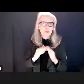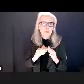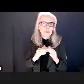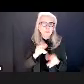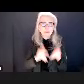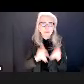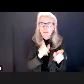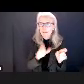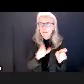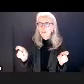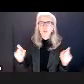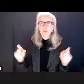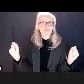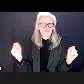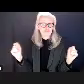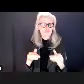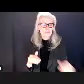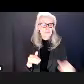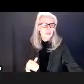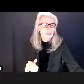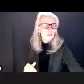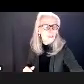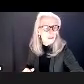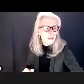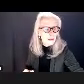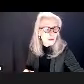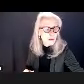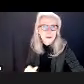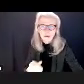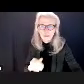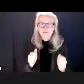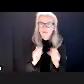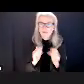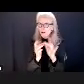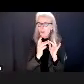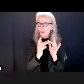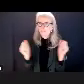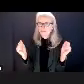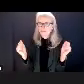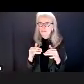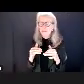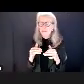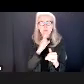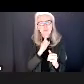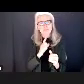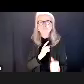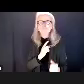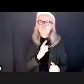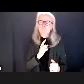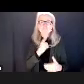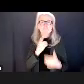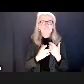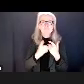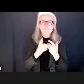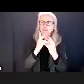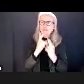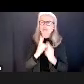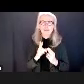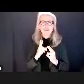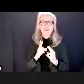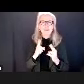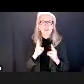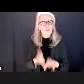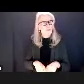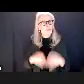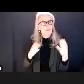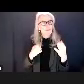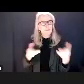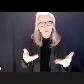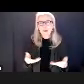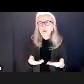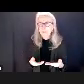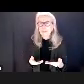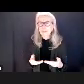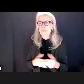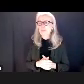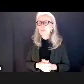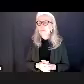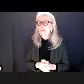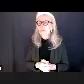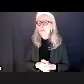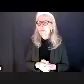who are gathered on virtual today. It is my honor to give my opening welcoming to you all. I ask of